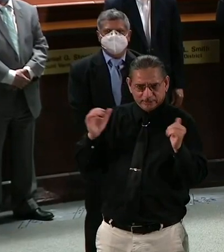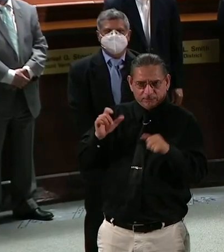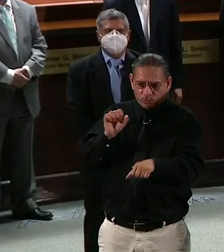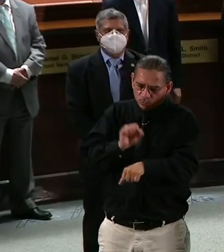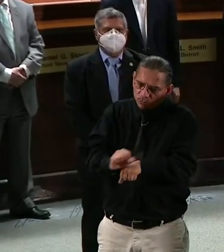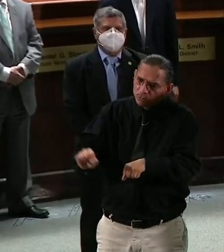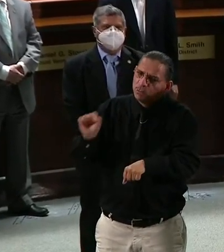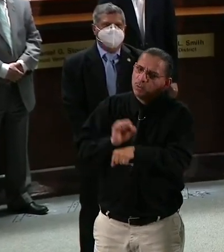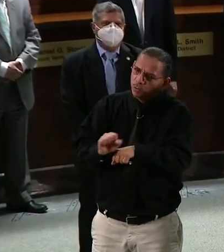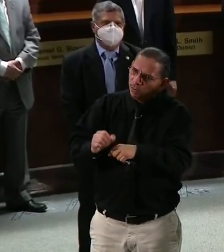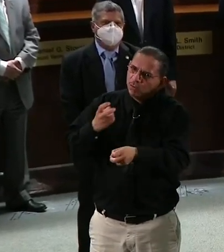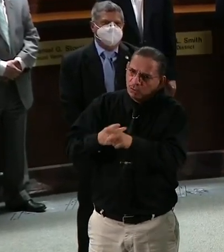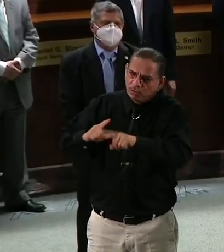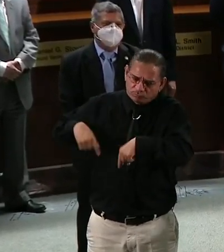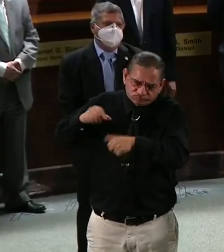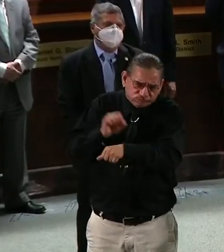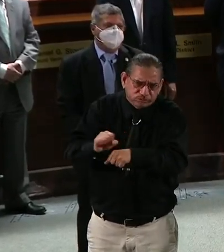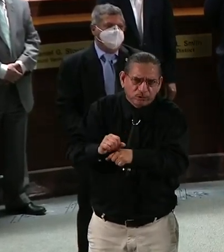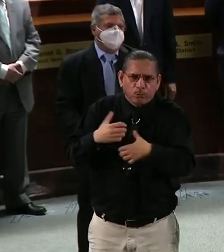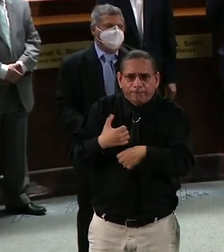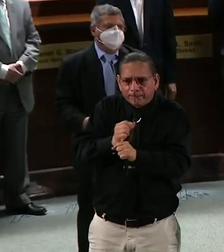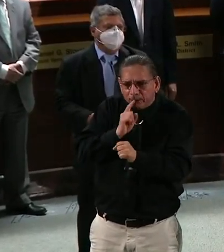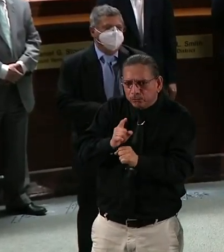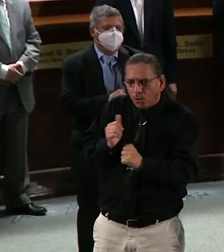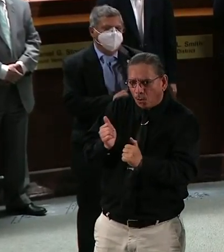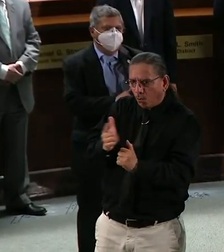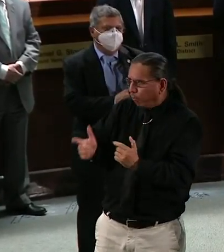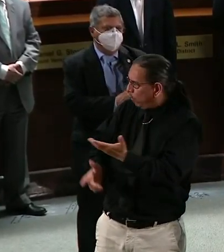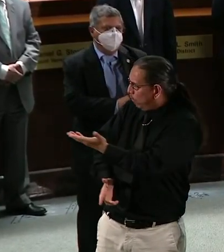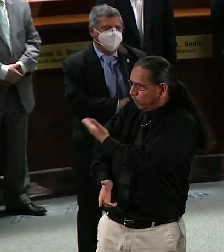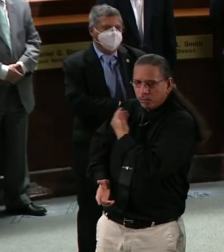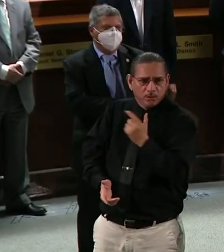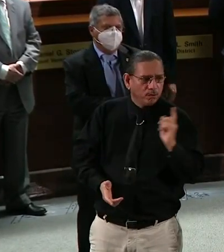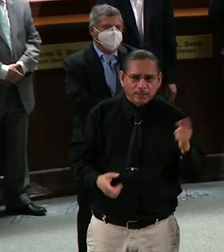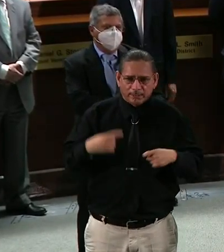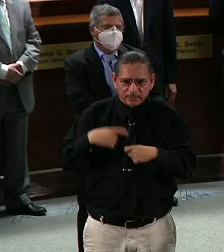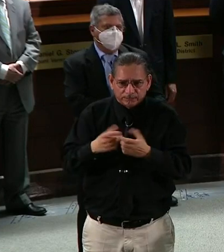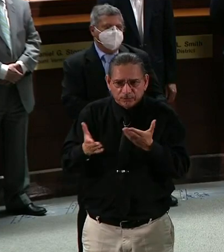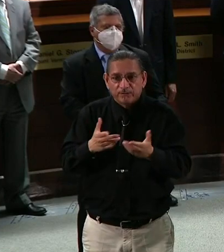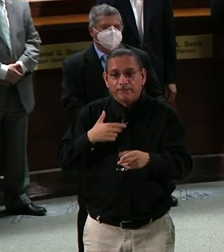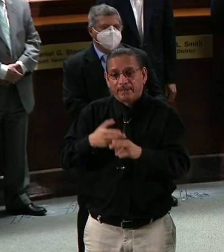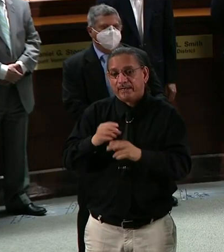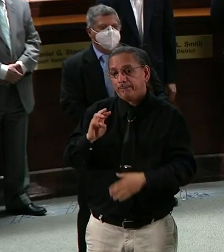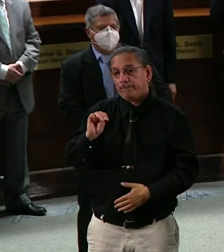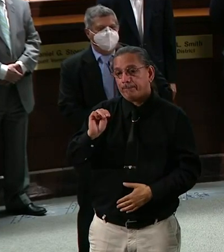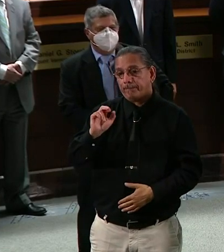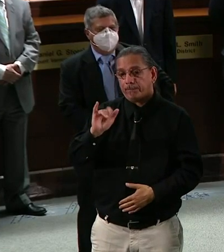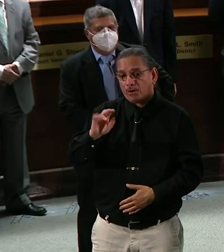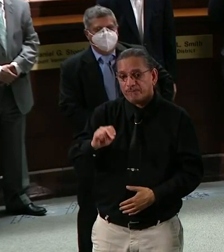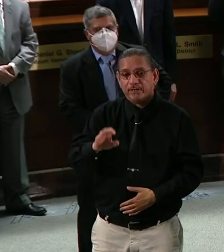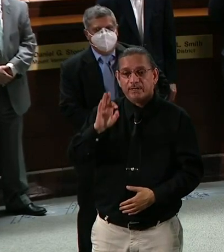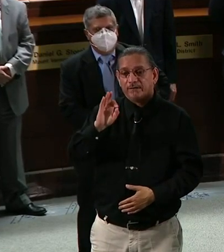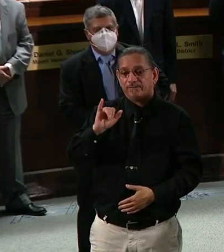WAS A KID. WE ARE LOOKING AT